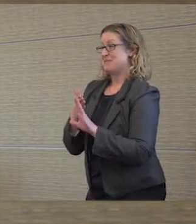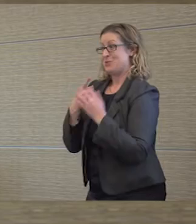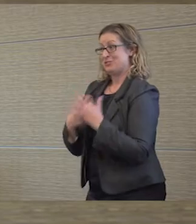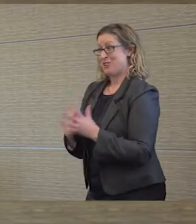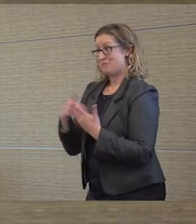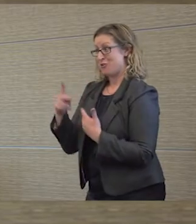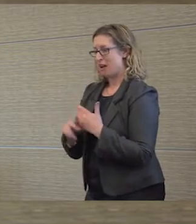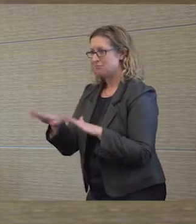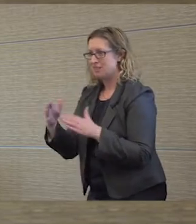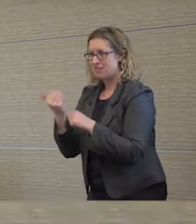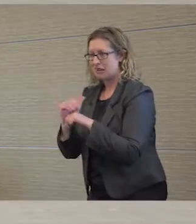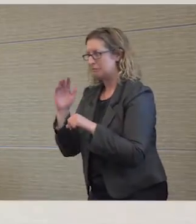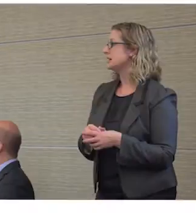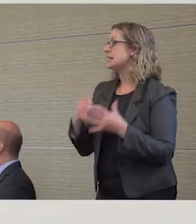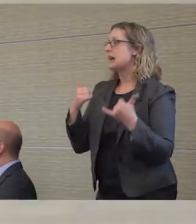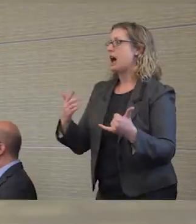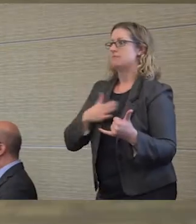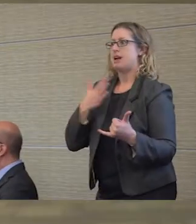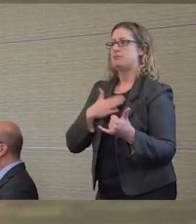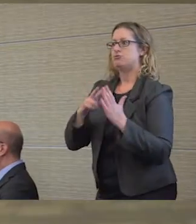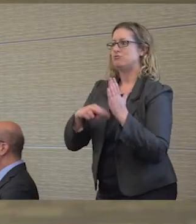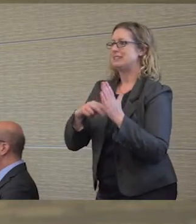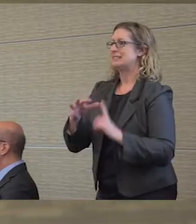program, we had a little bit of a surprise last night... And now, I am pleased